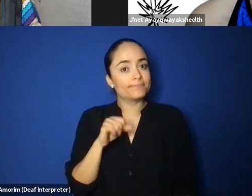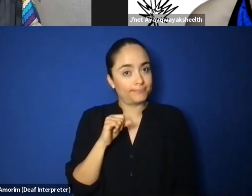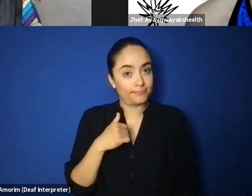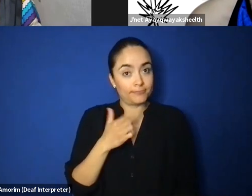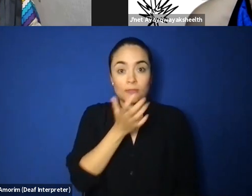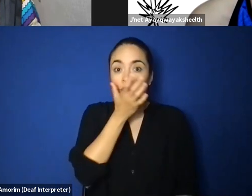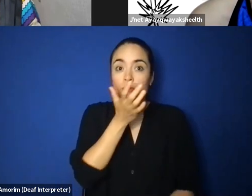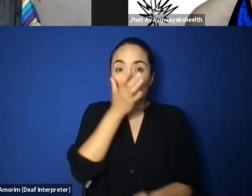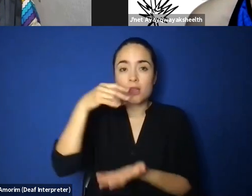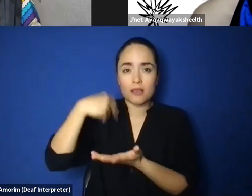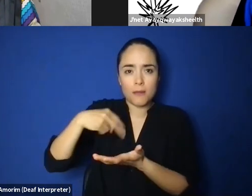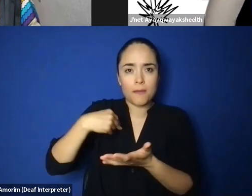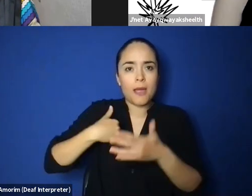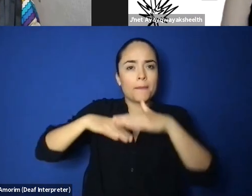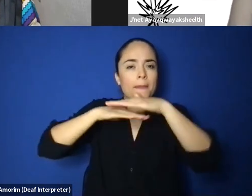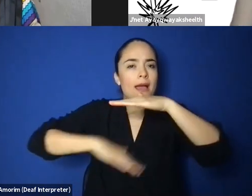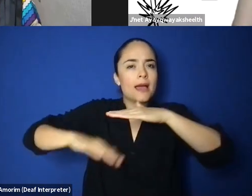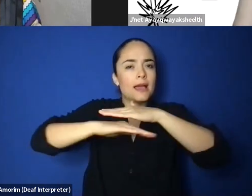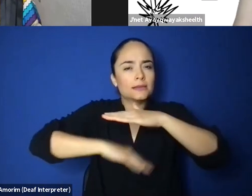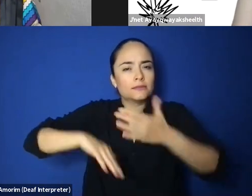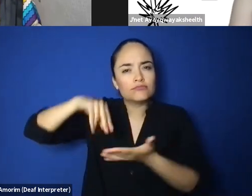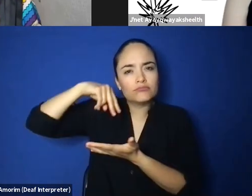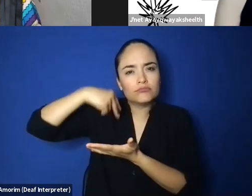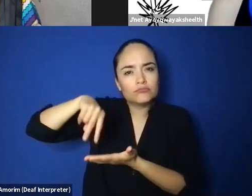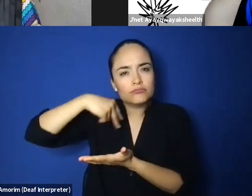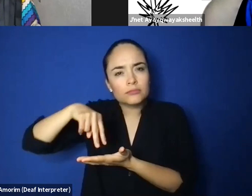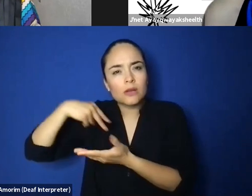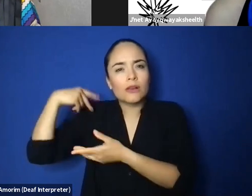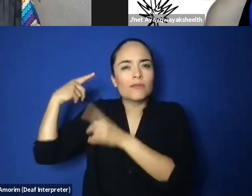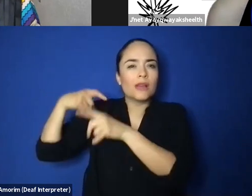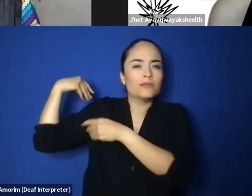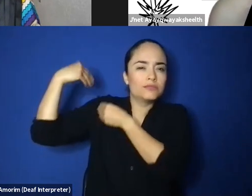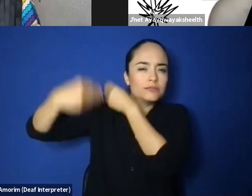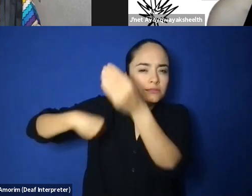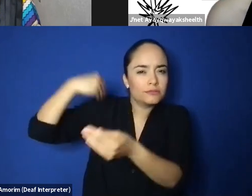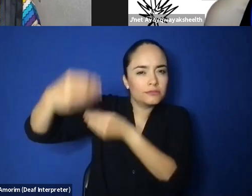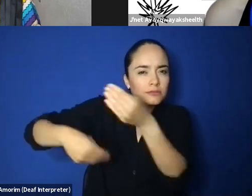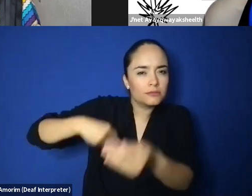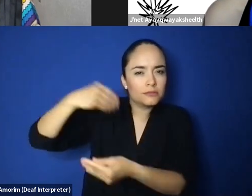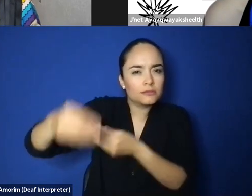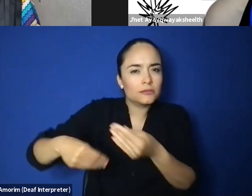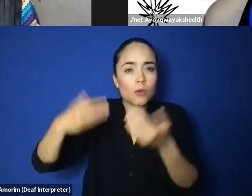from our ancestors, so no one knows the exact day when we discovered or developed that style.